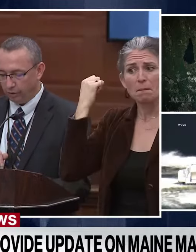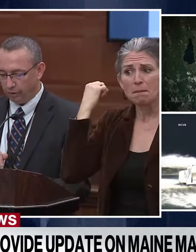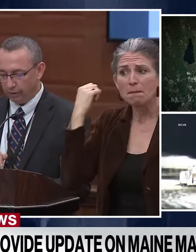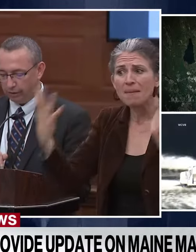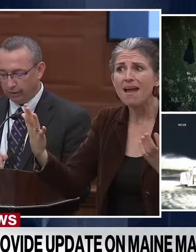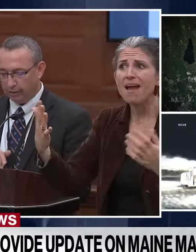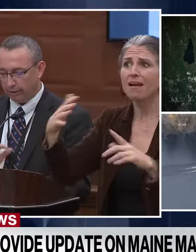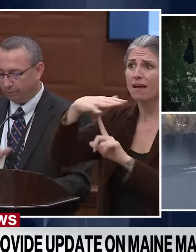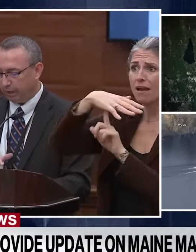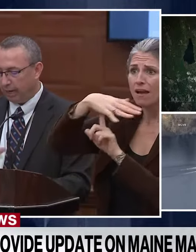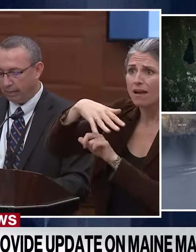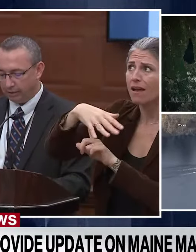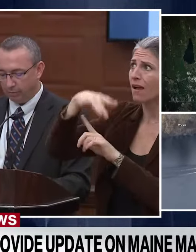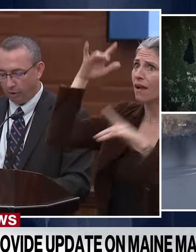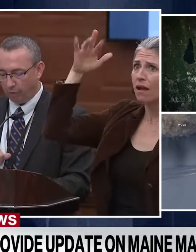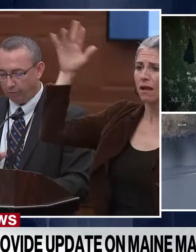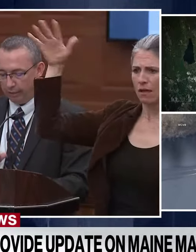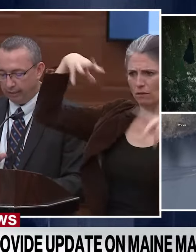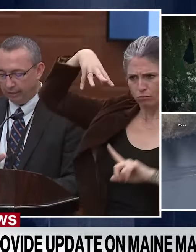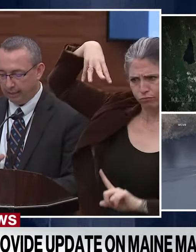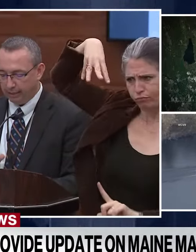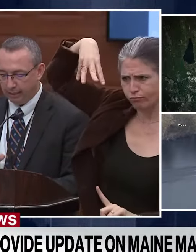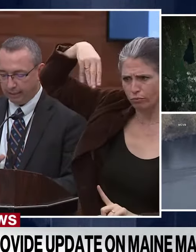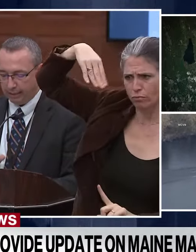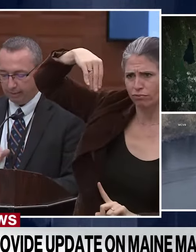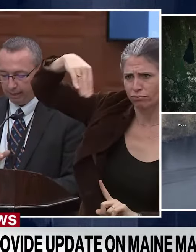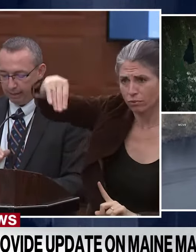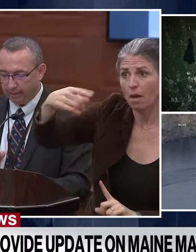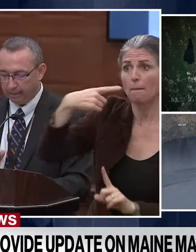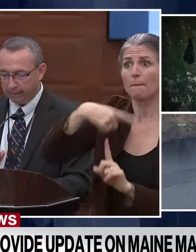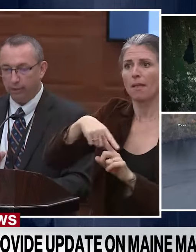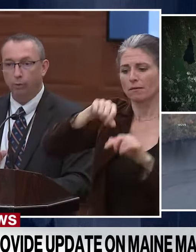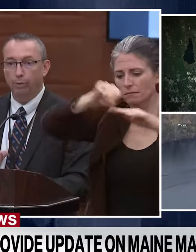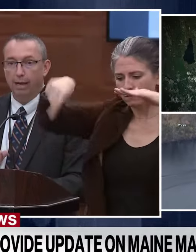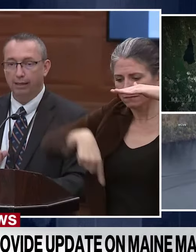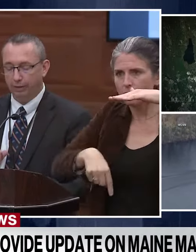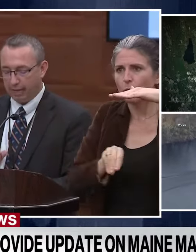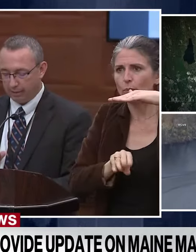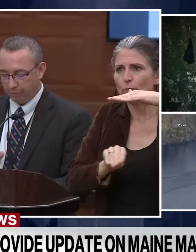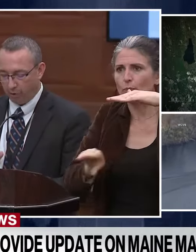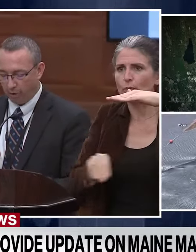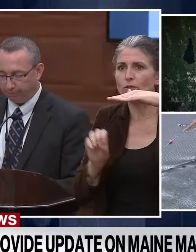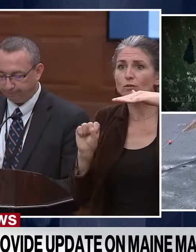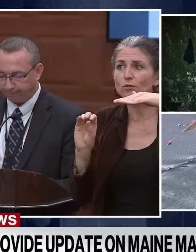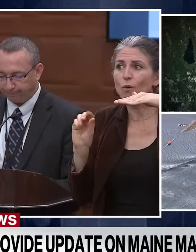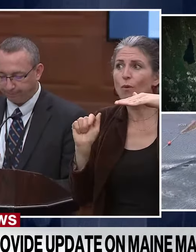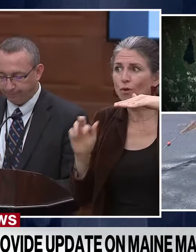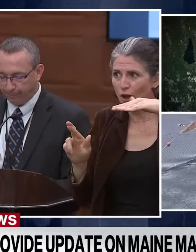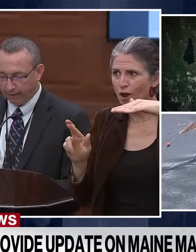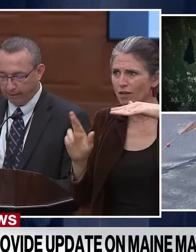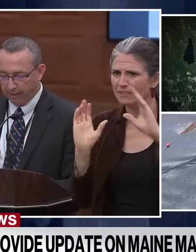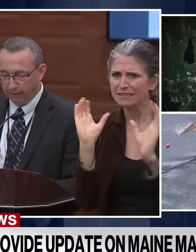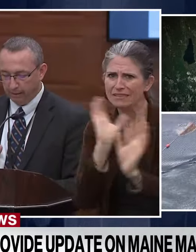THERE TOMORROW. THEY DID A OF FLYOVERS THIS MORNING, AS I MENTIONED.